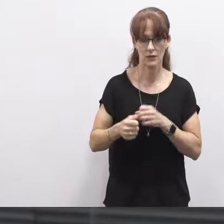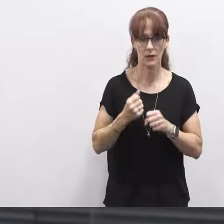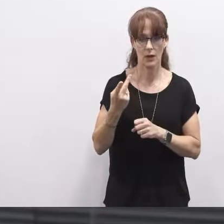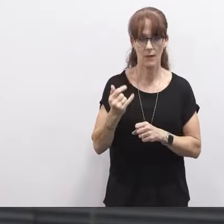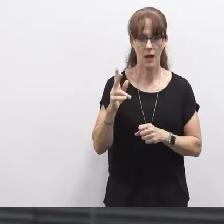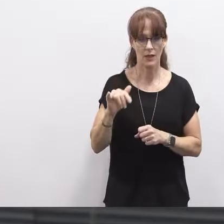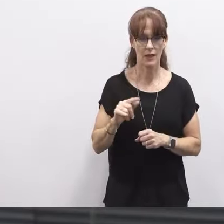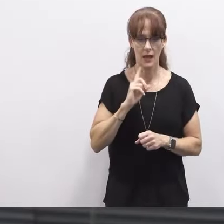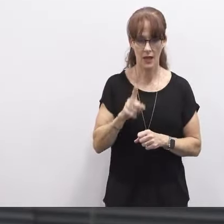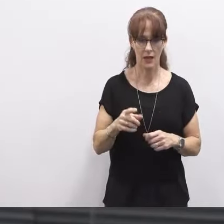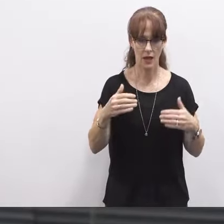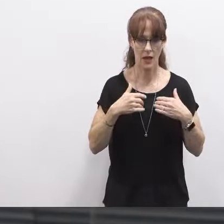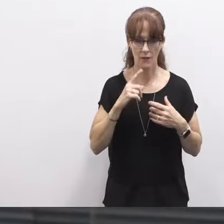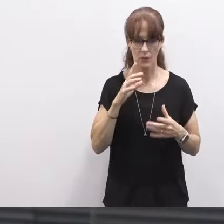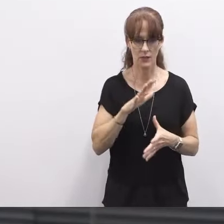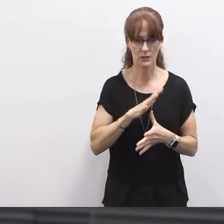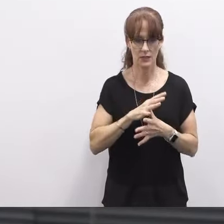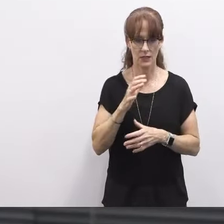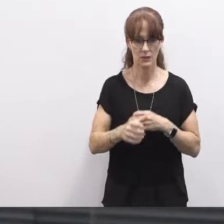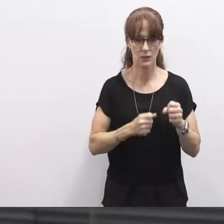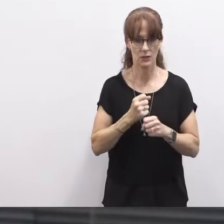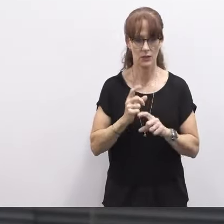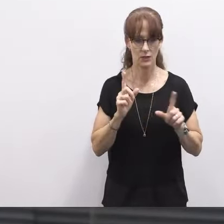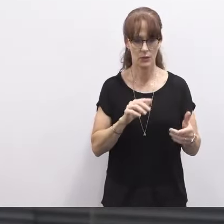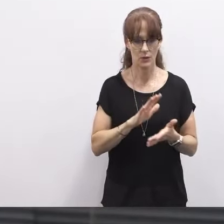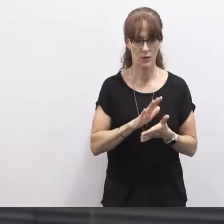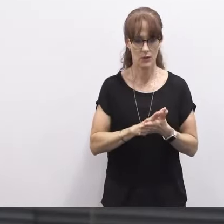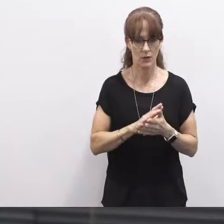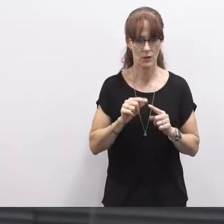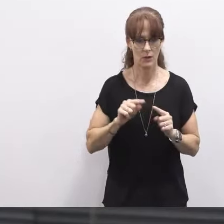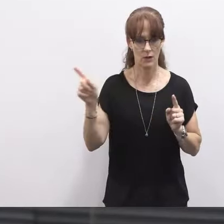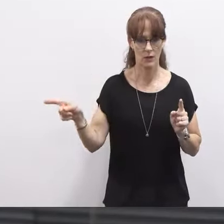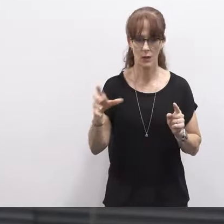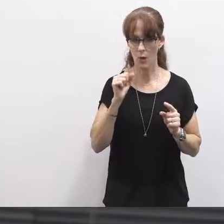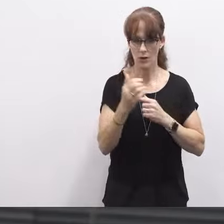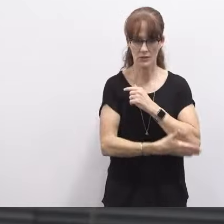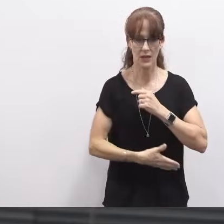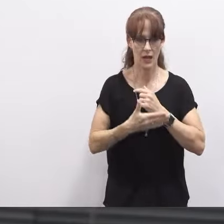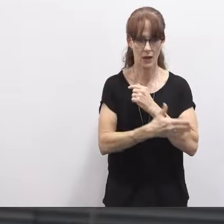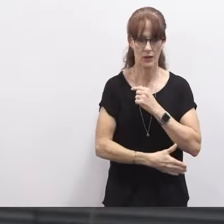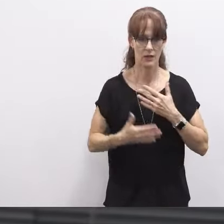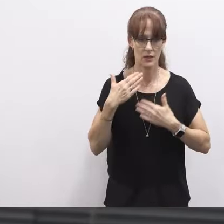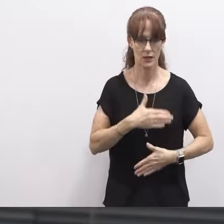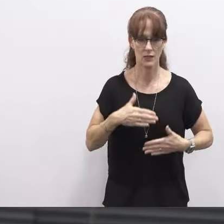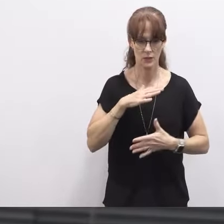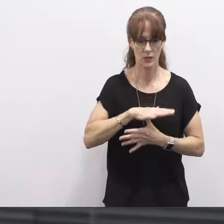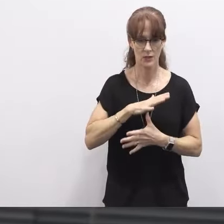So she could actually have a real senior year. She went to school across the way in Orange County and enjoyed her senior year.